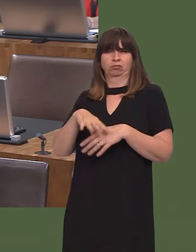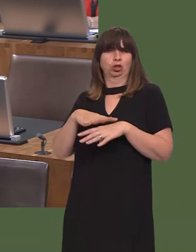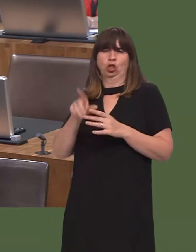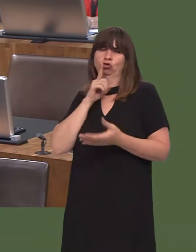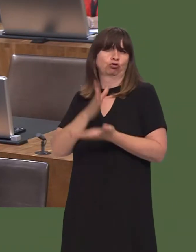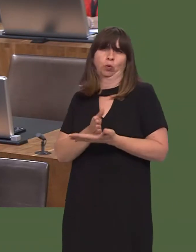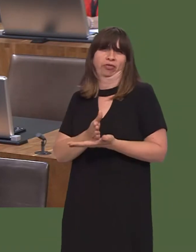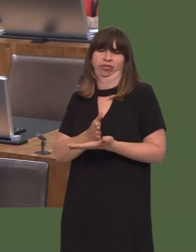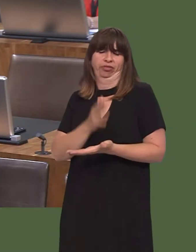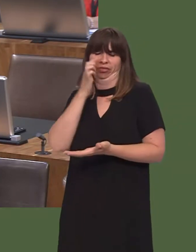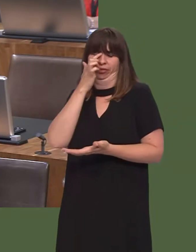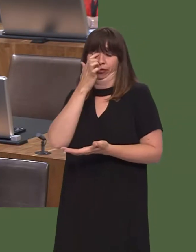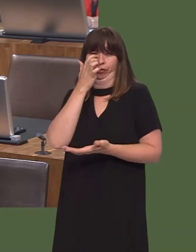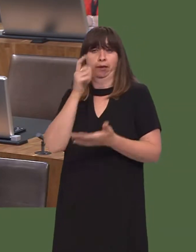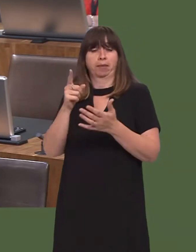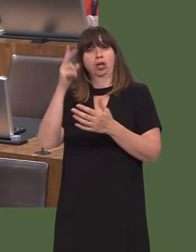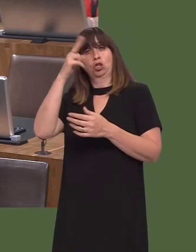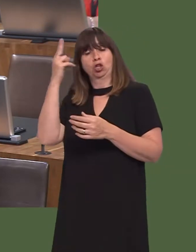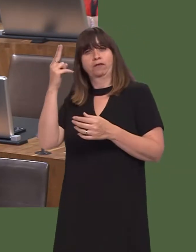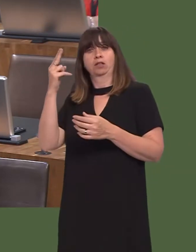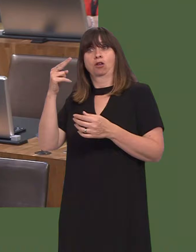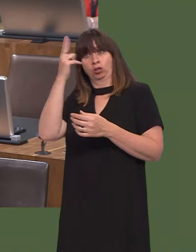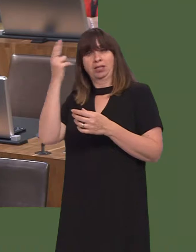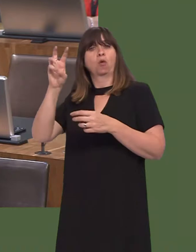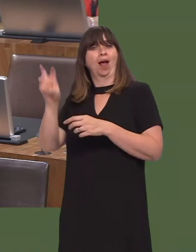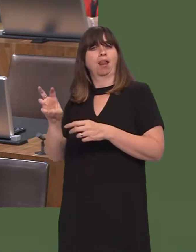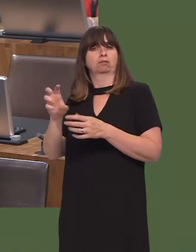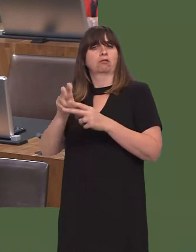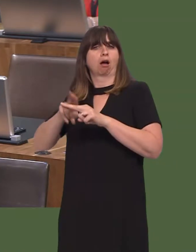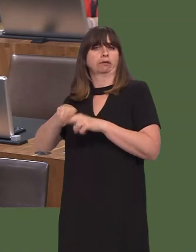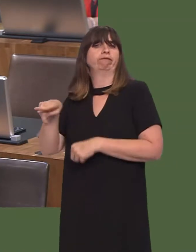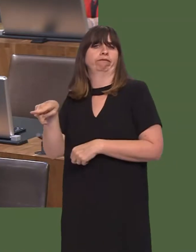no basis in fact. But UHW is a site where there is a great deal of traffic movement